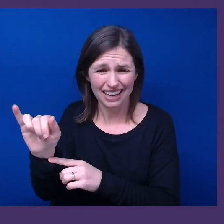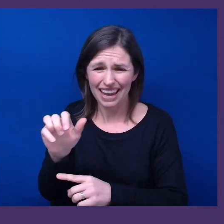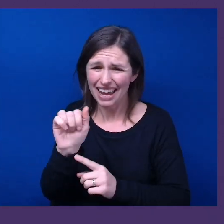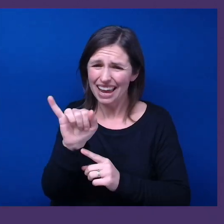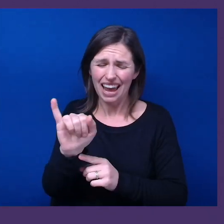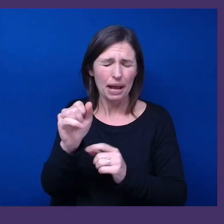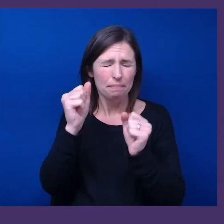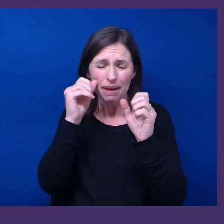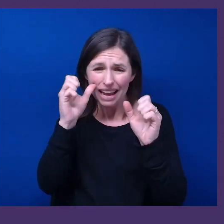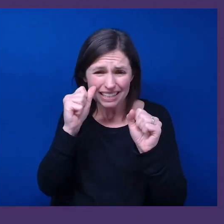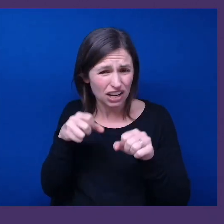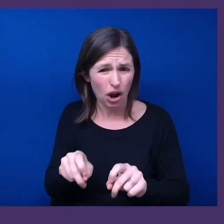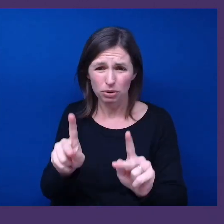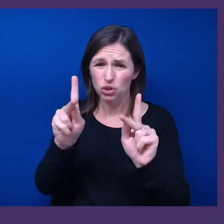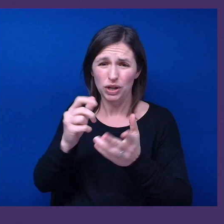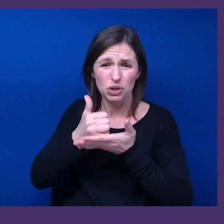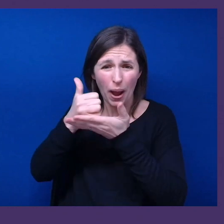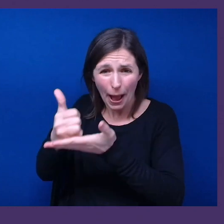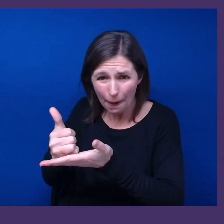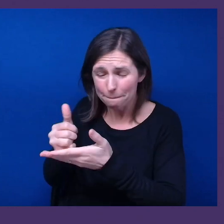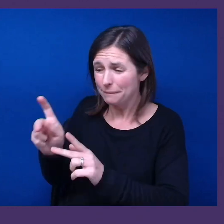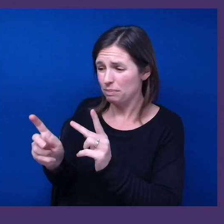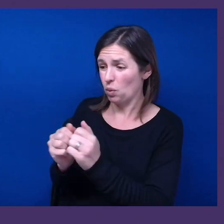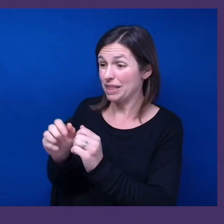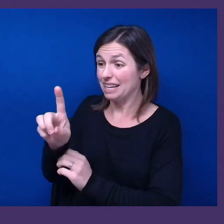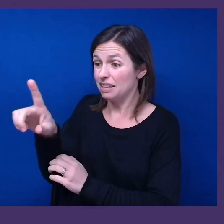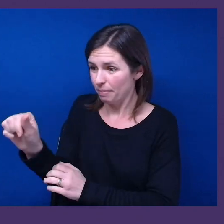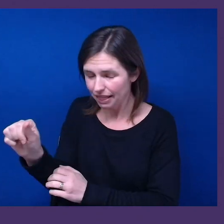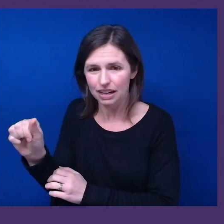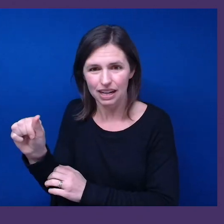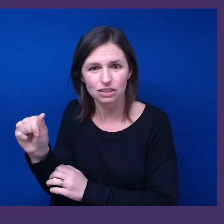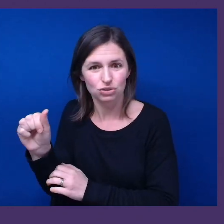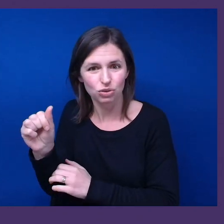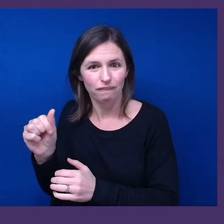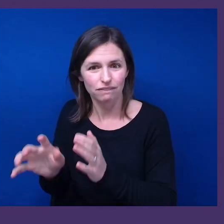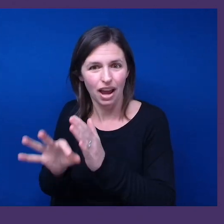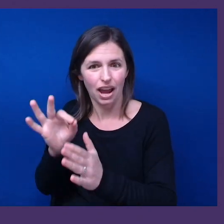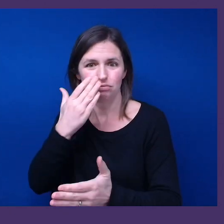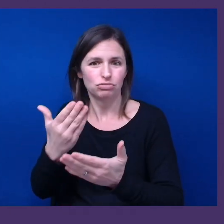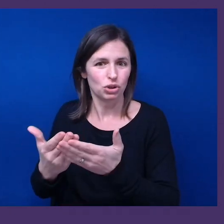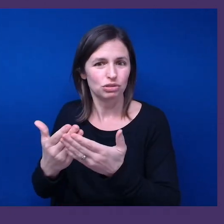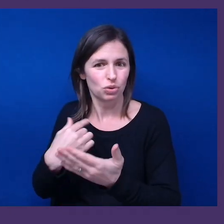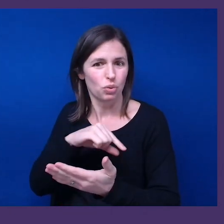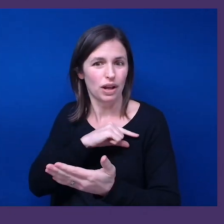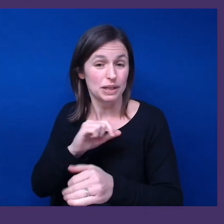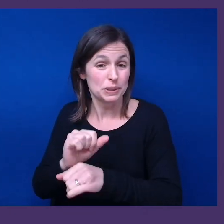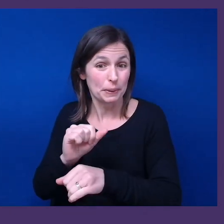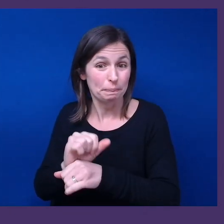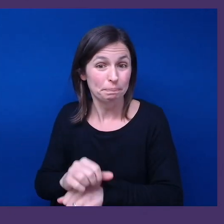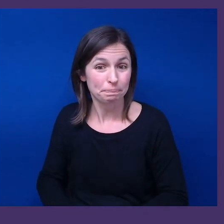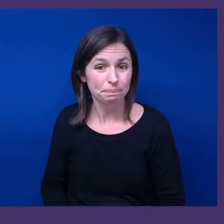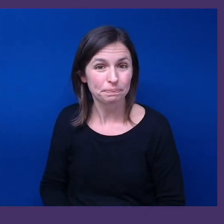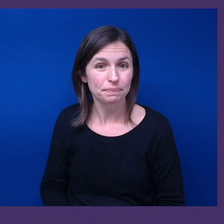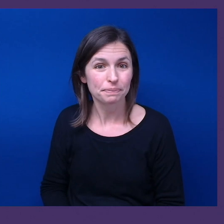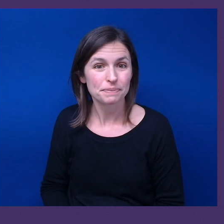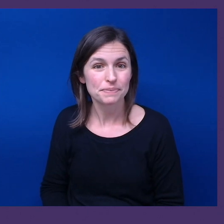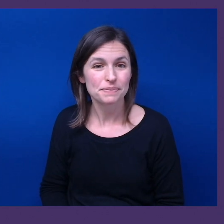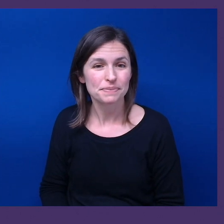and change employment outcomes for disabled professionals. And that is why we collaborated with Microsoft